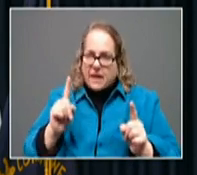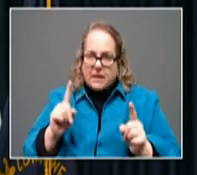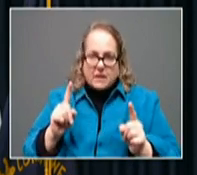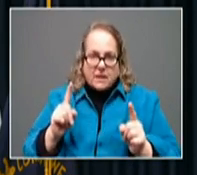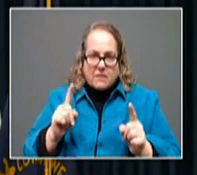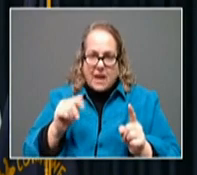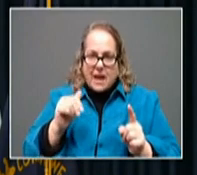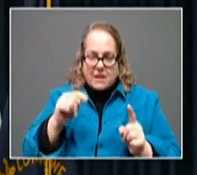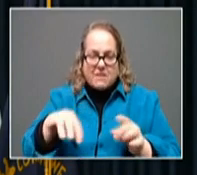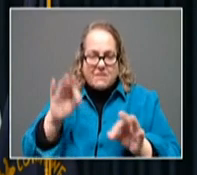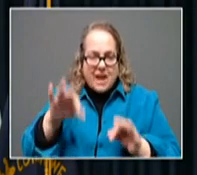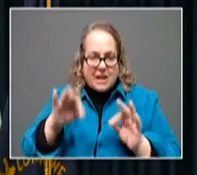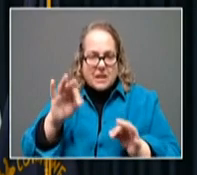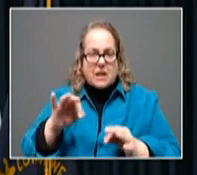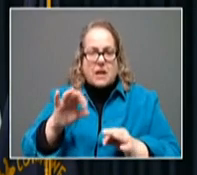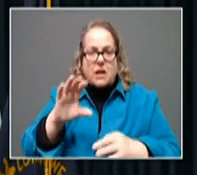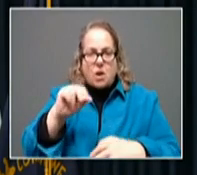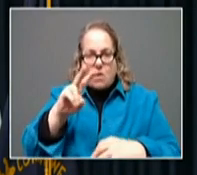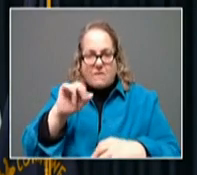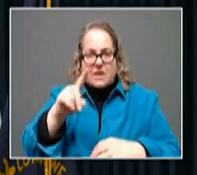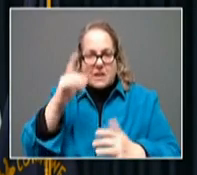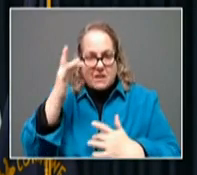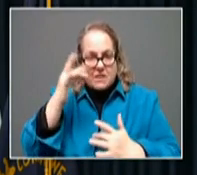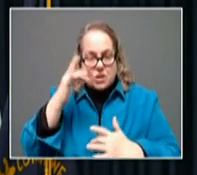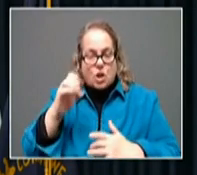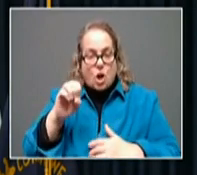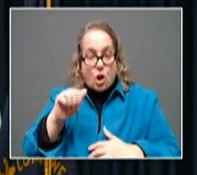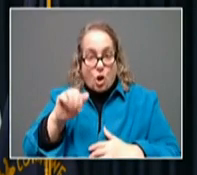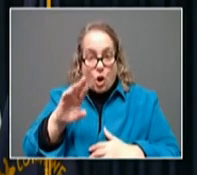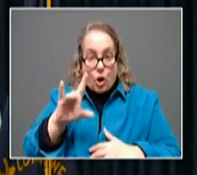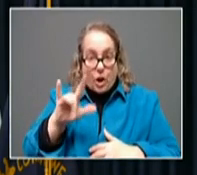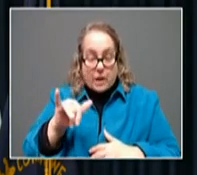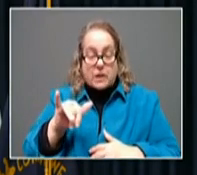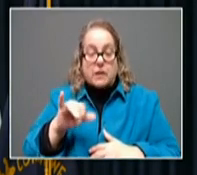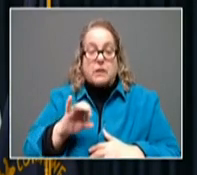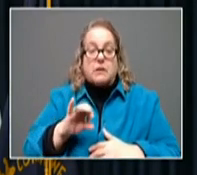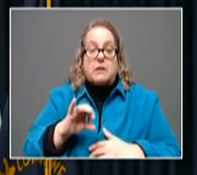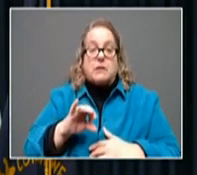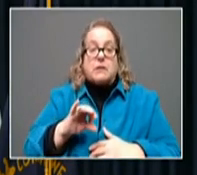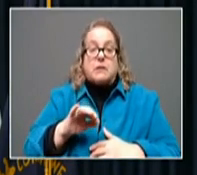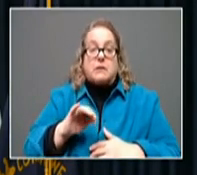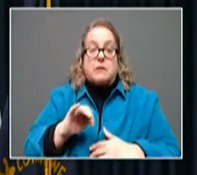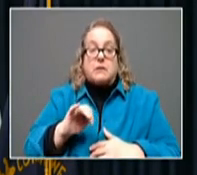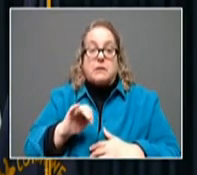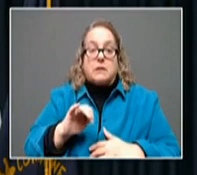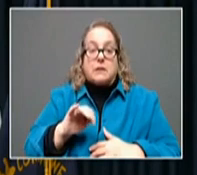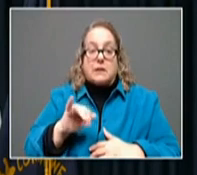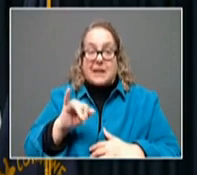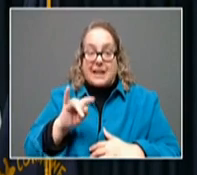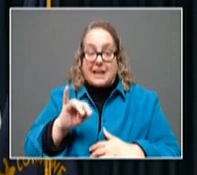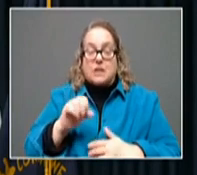um, covid infection early. Uh, it's, it's, it's a proven method Louisville